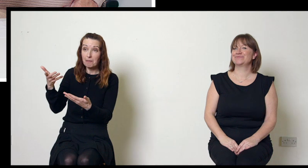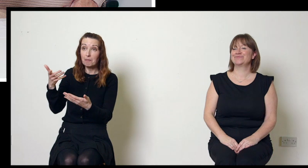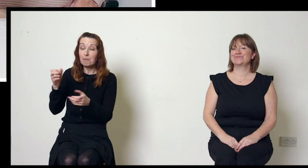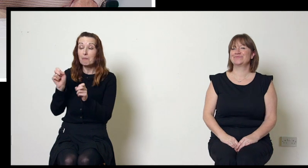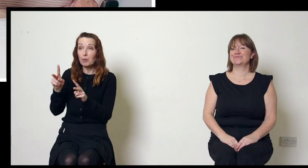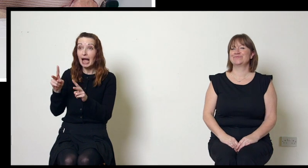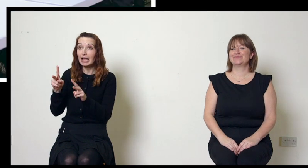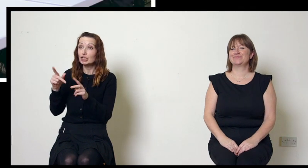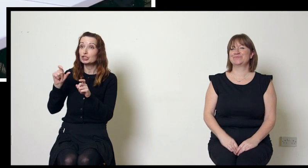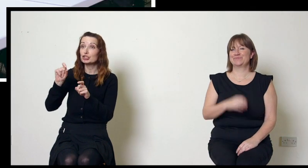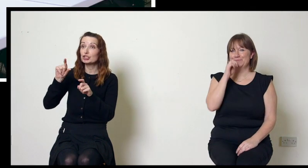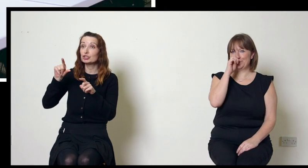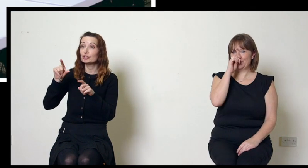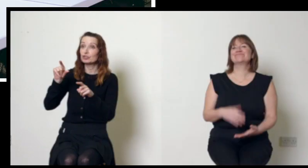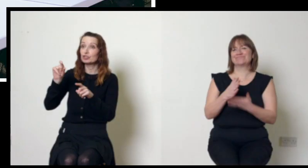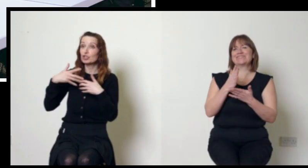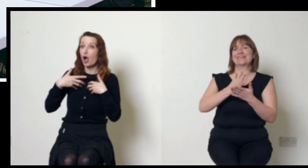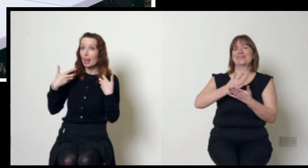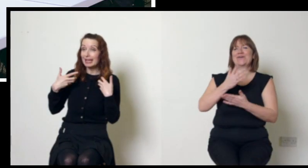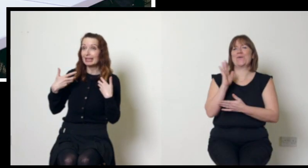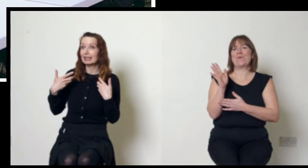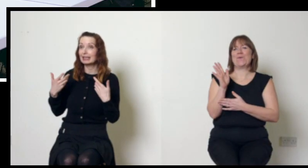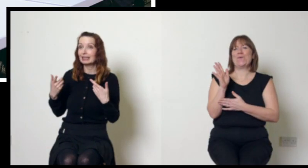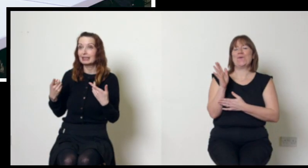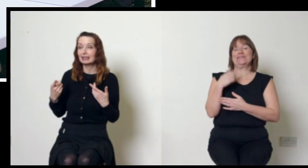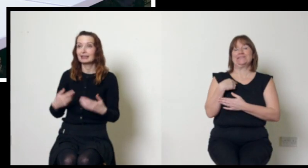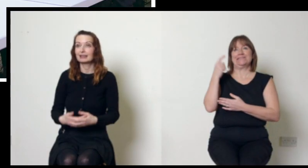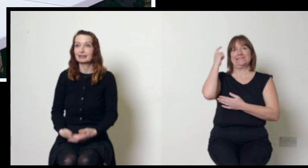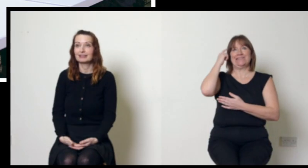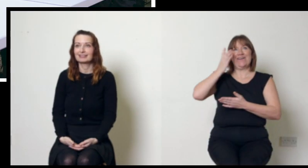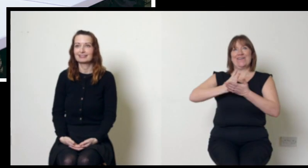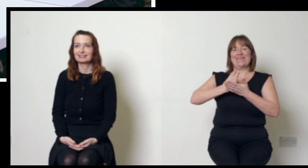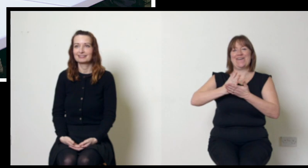Top tips Charely. *cross talking*